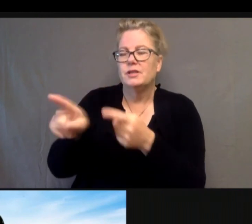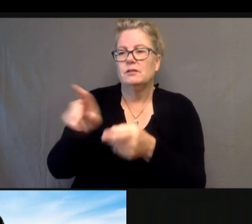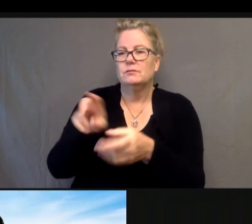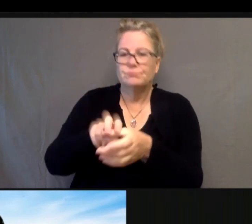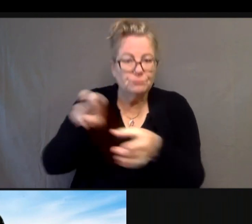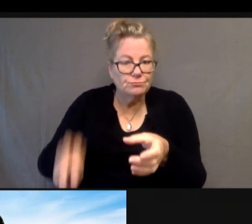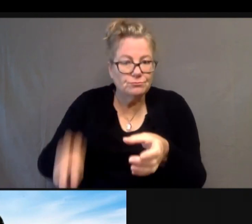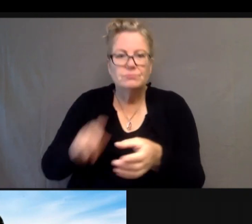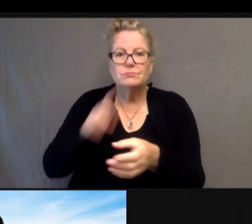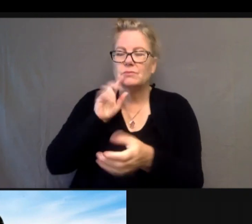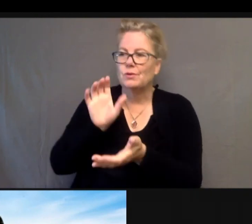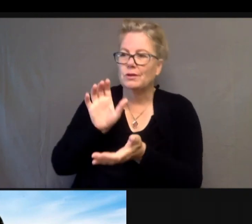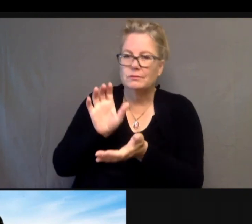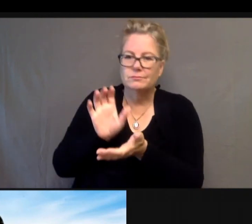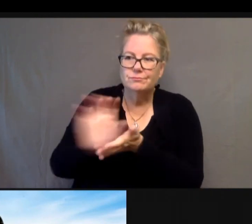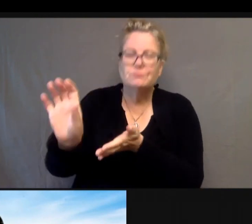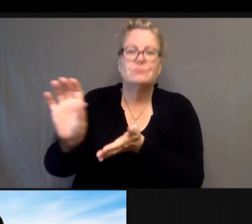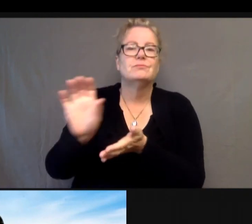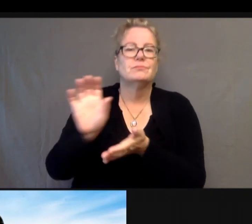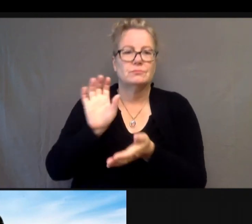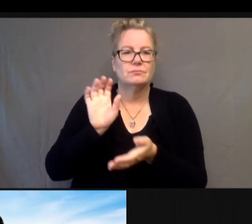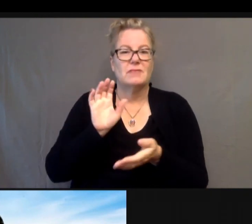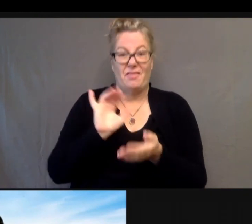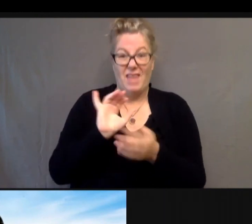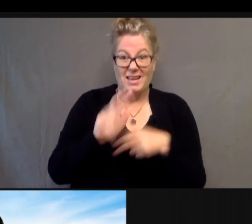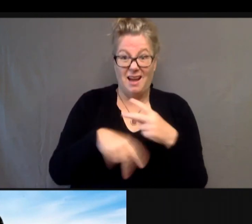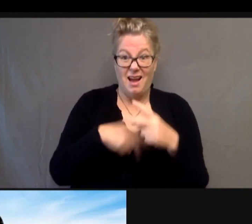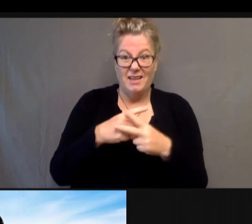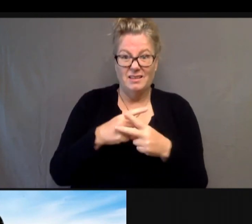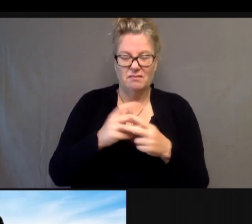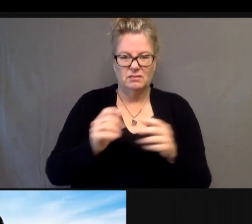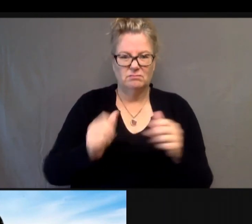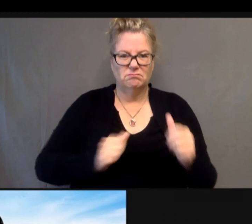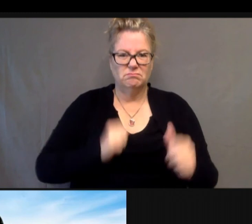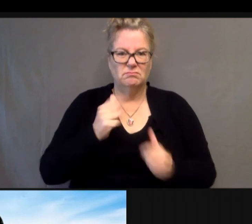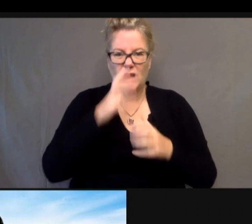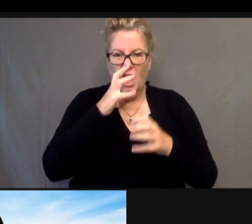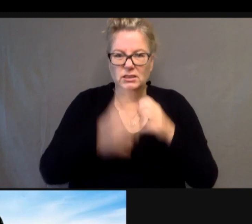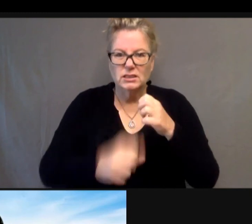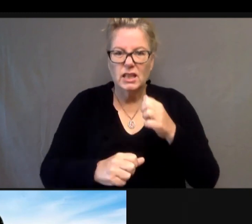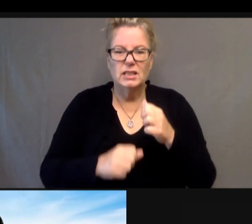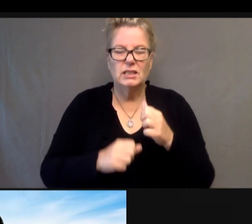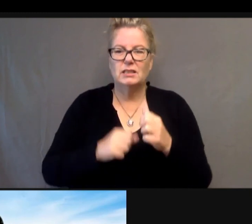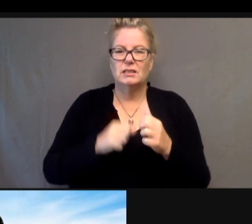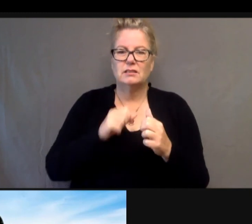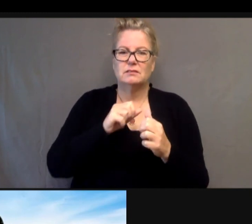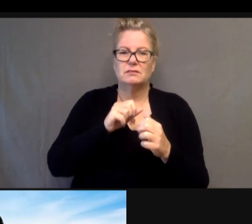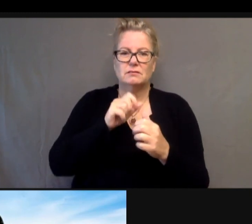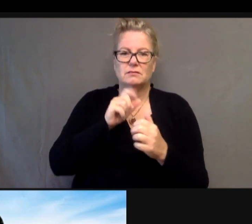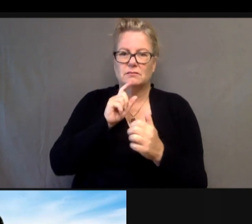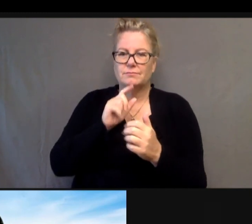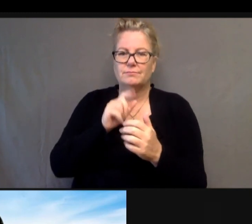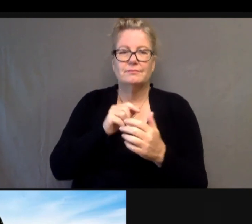that kind of hostility, that kind of treatment, even if they don't fire you and you quit on